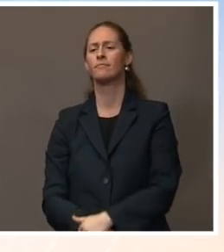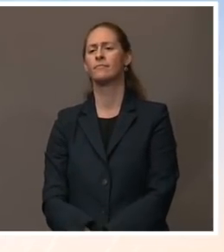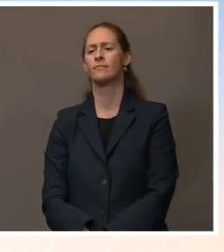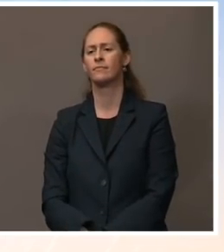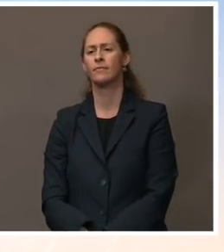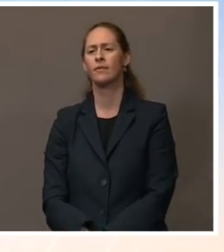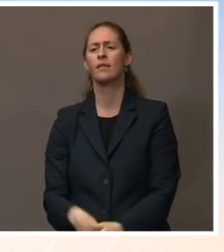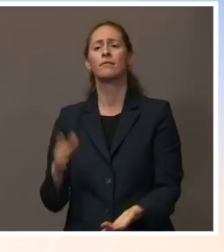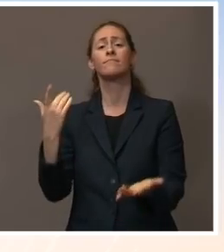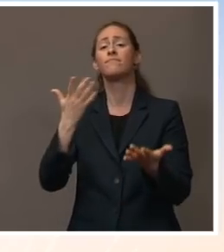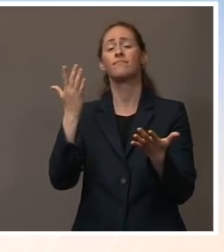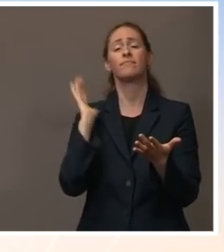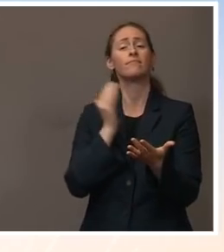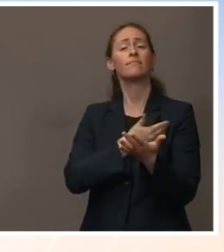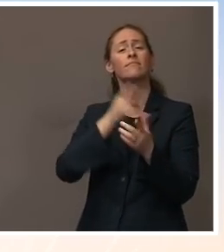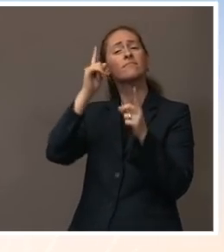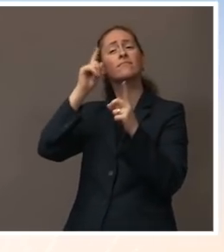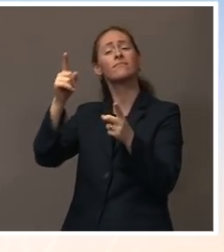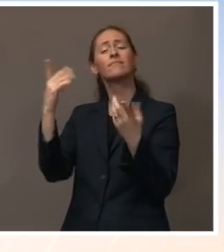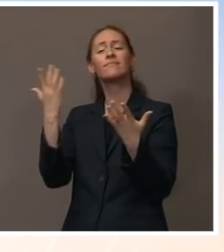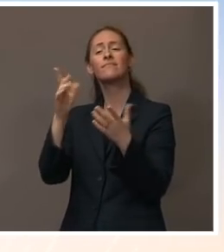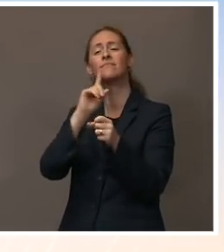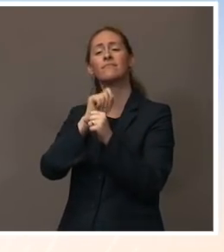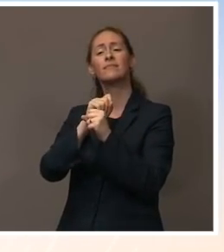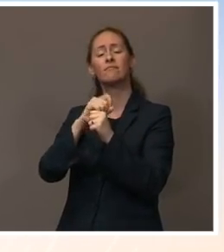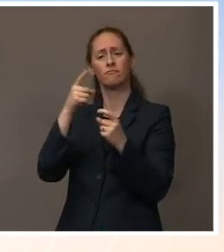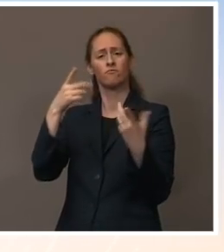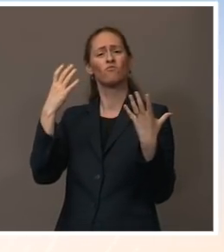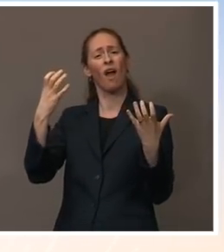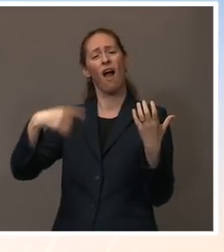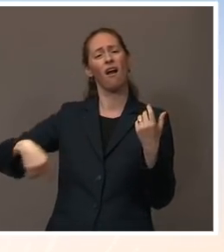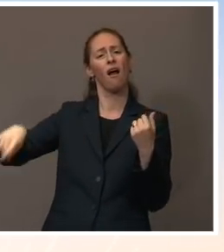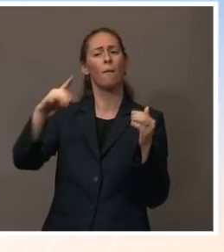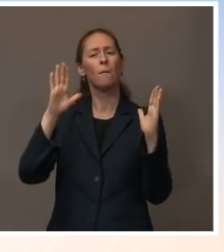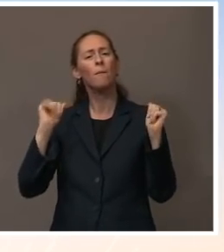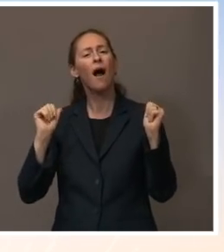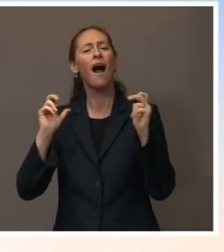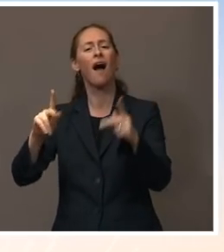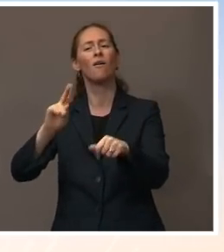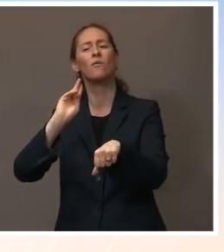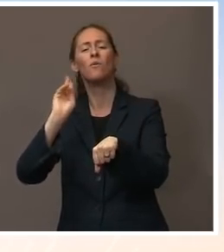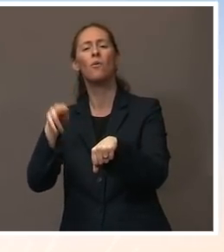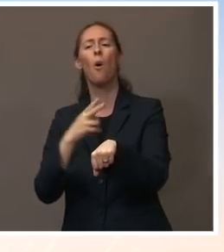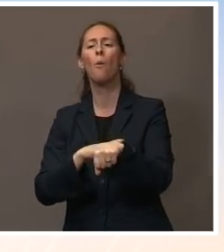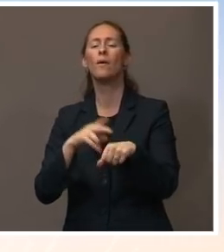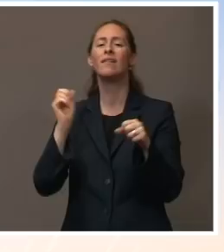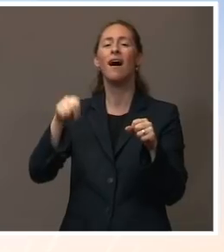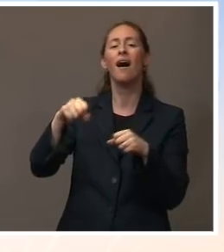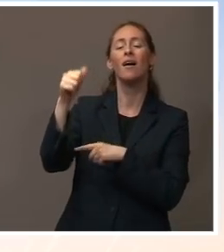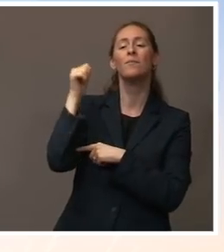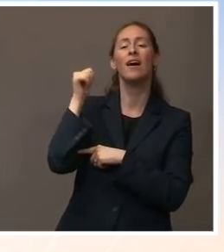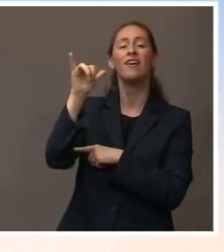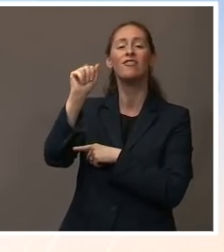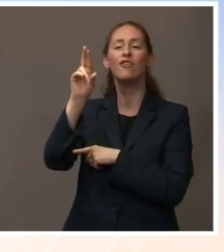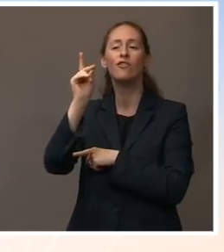was to return the country to normal, for people to enjoy backyard barbecues, which people across the country -- millions of people will be.